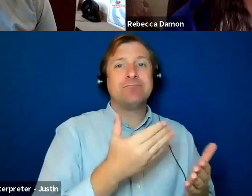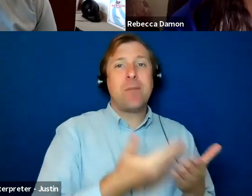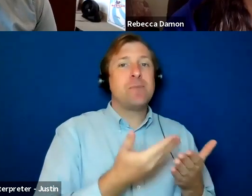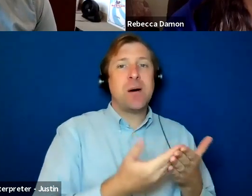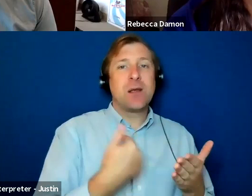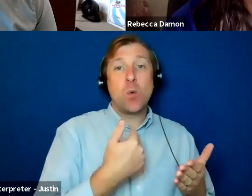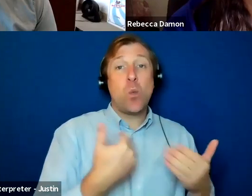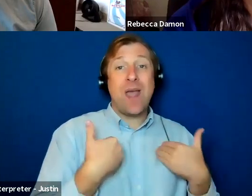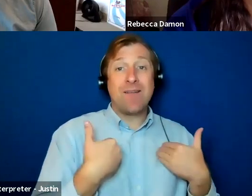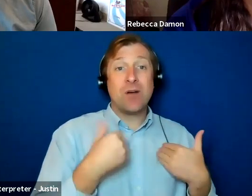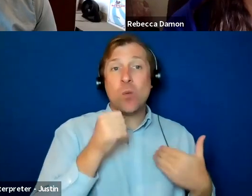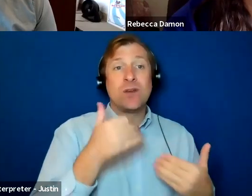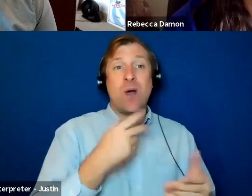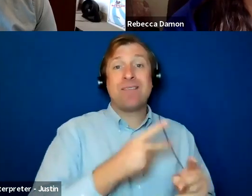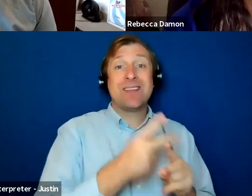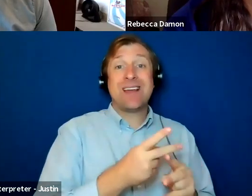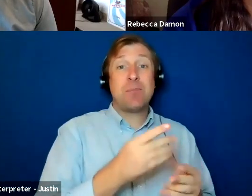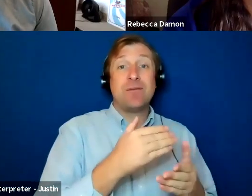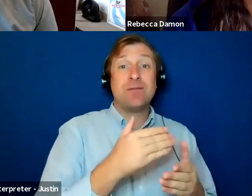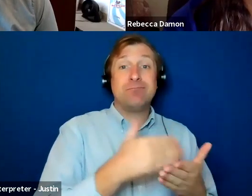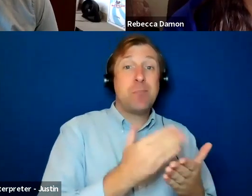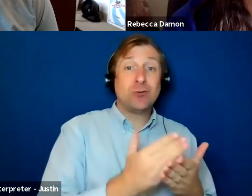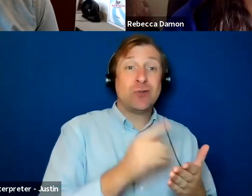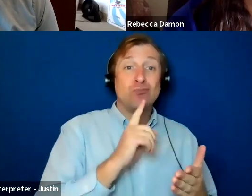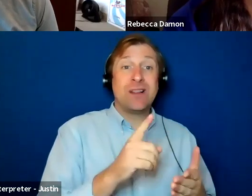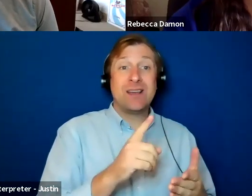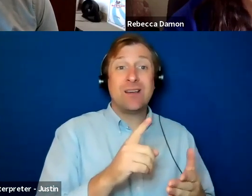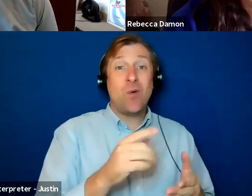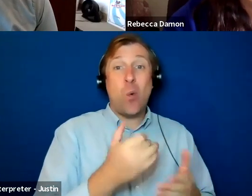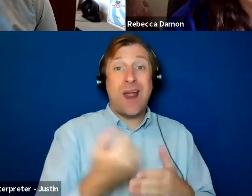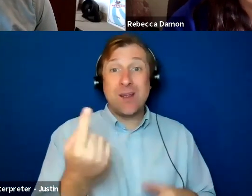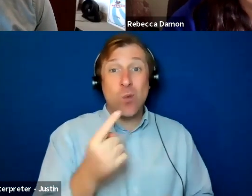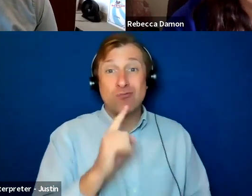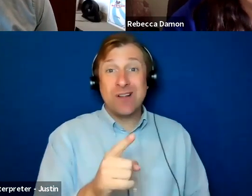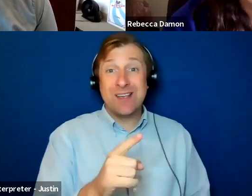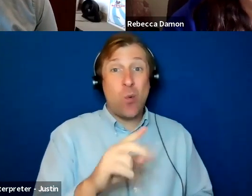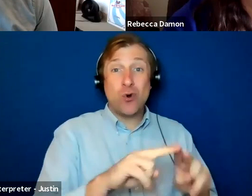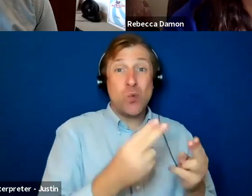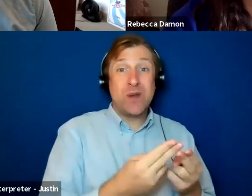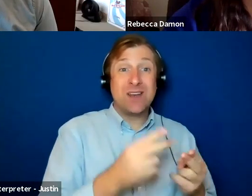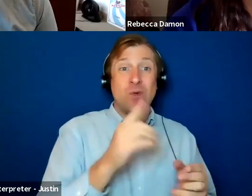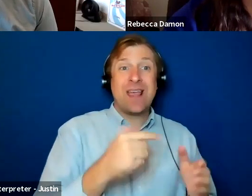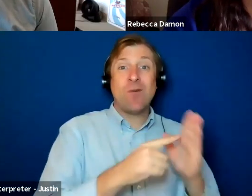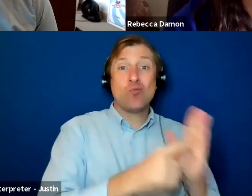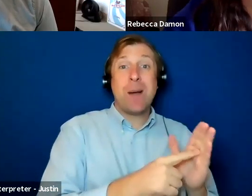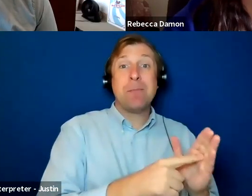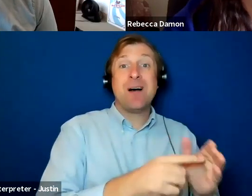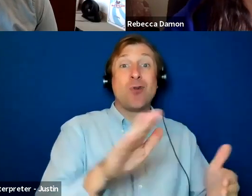We don't have the kind of resources where we could have, nor would it be possible, I think for anyone, any union to ever have a rep on every set every day,